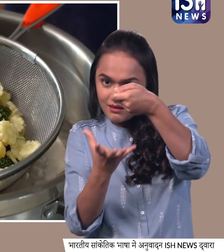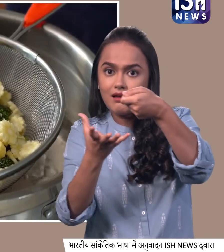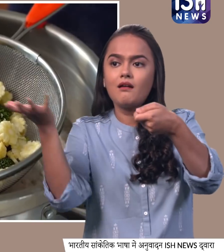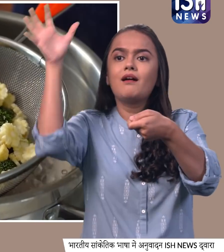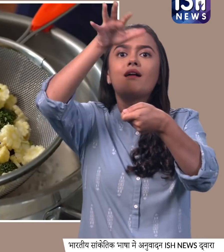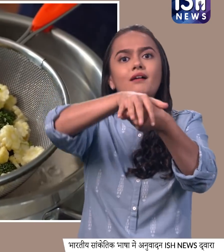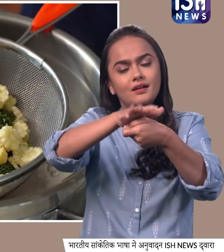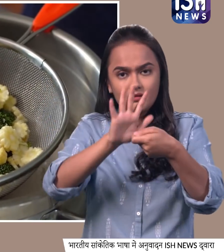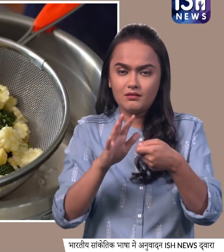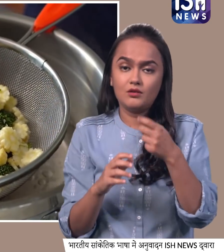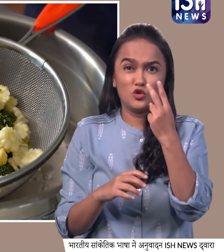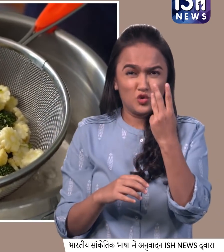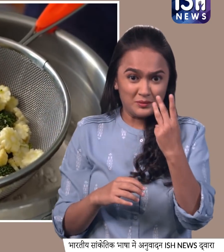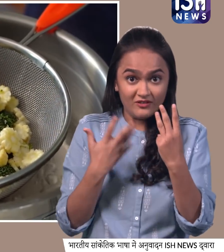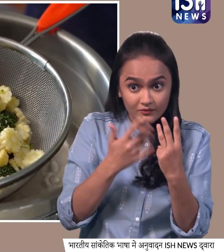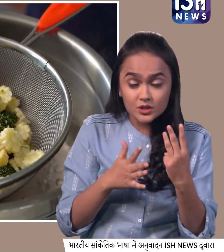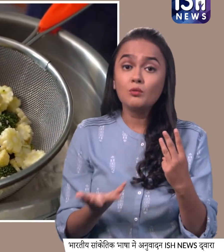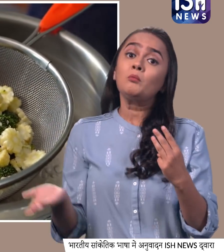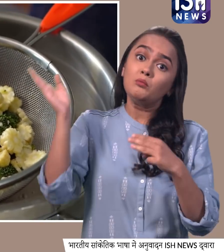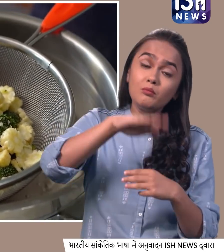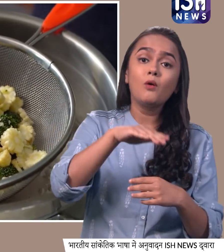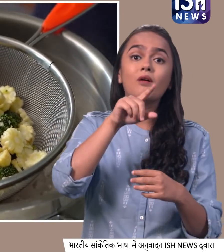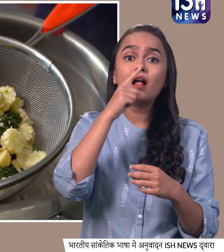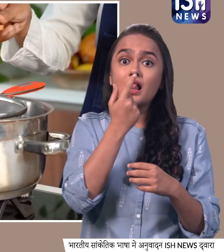After 2-3 mins, add red and yellow capsicum too